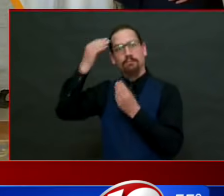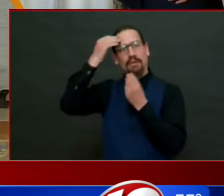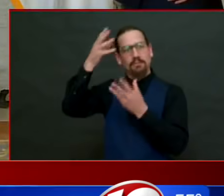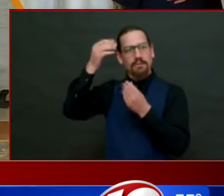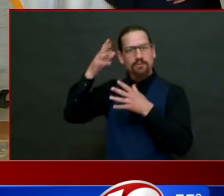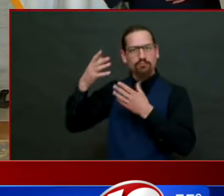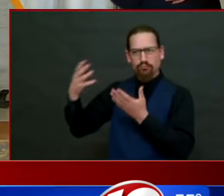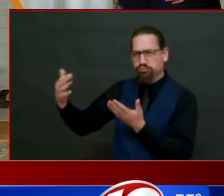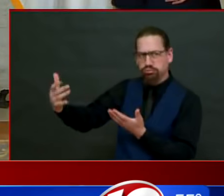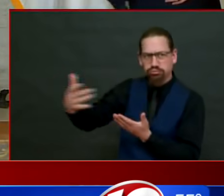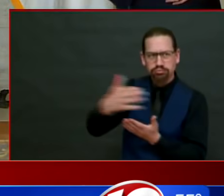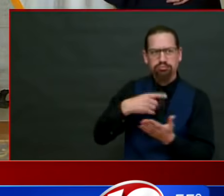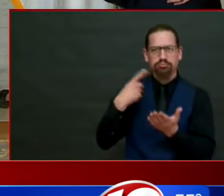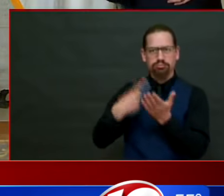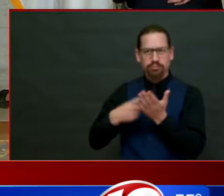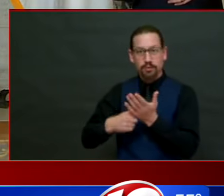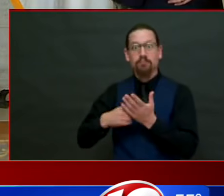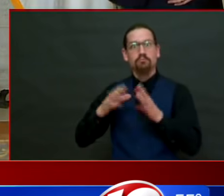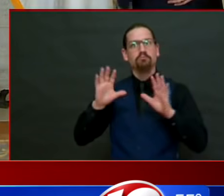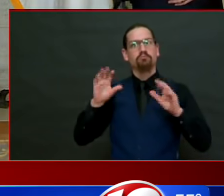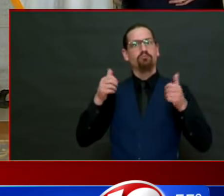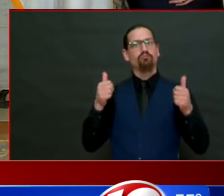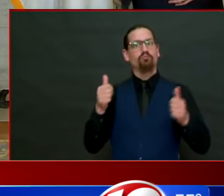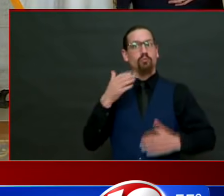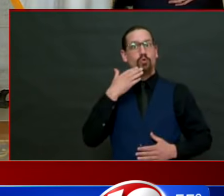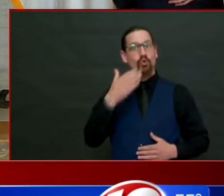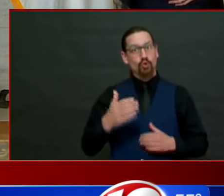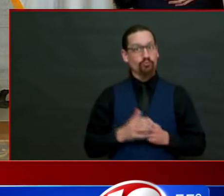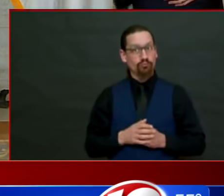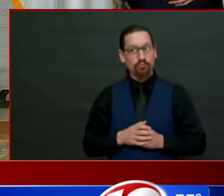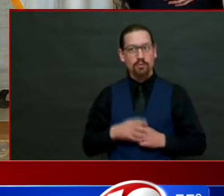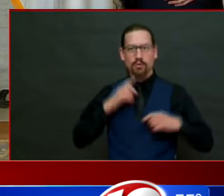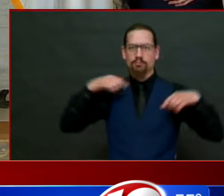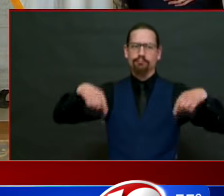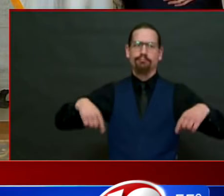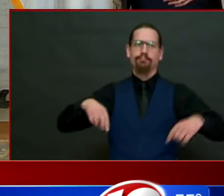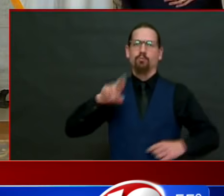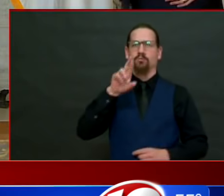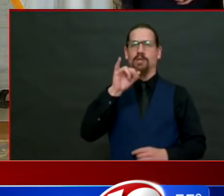IT'S IMPORTANT I PARTICIPATE IN THOSE CALLS SO I CAN GET THE BEST INFORMATION.